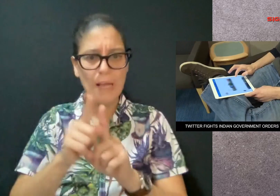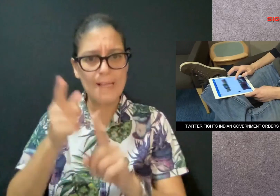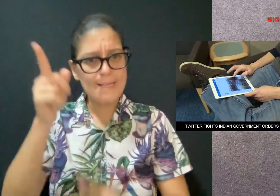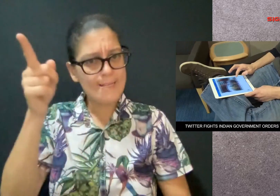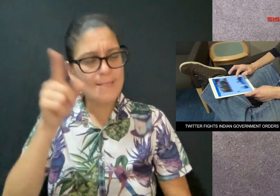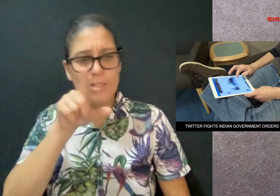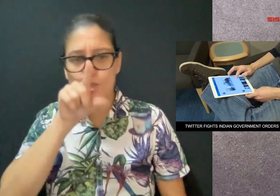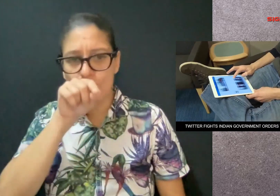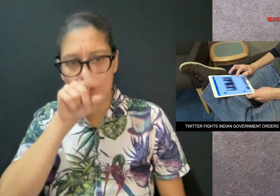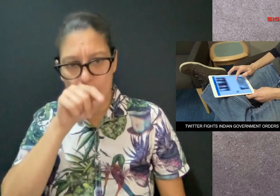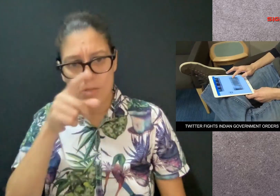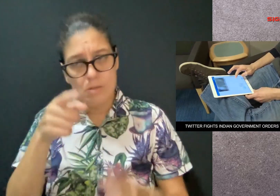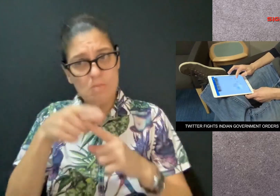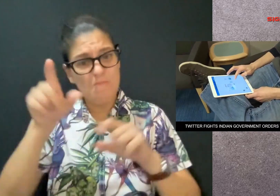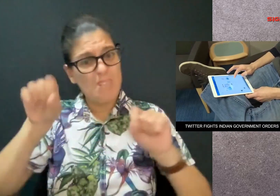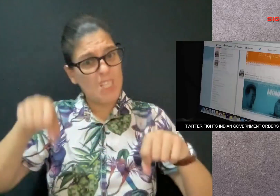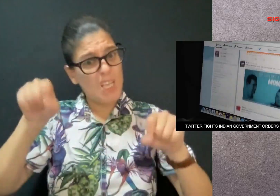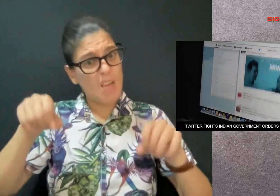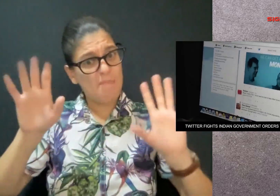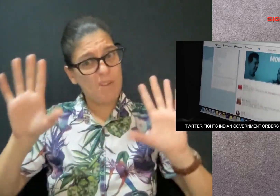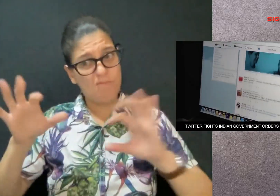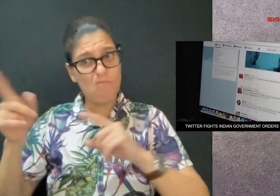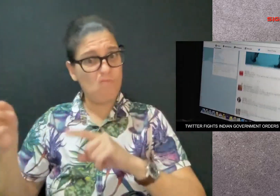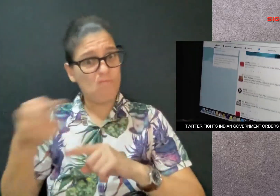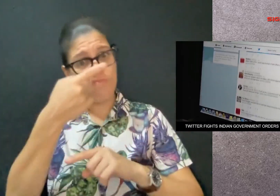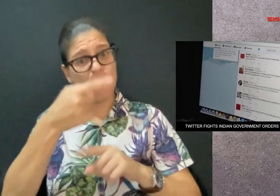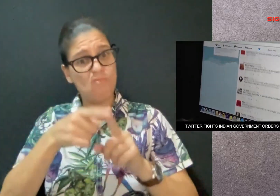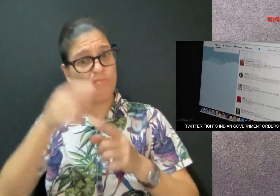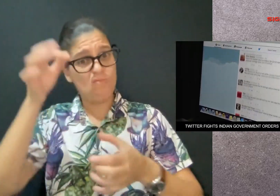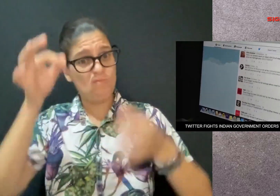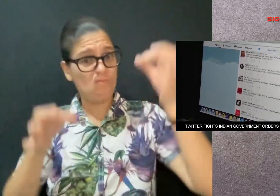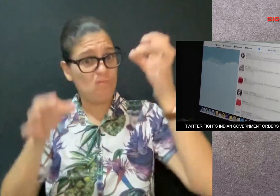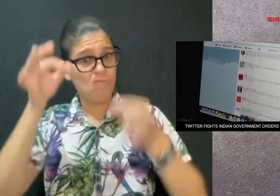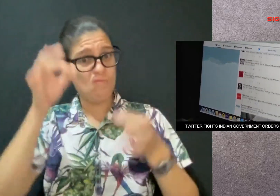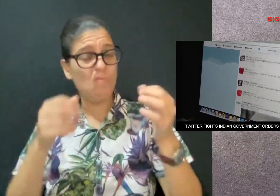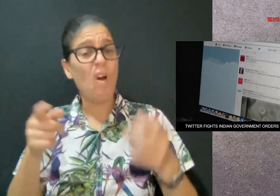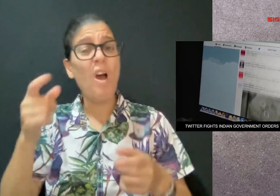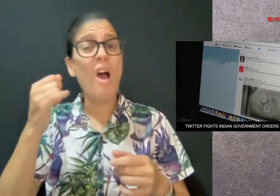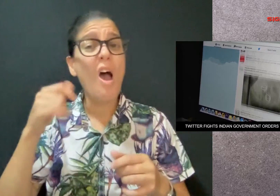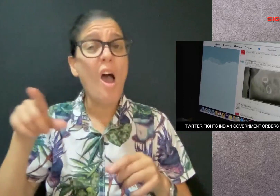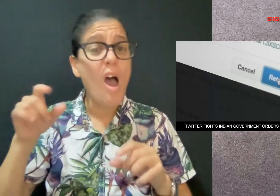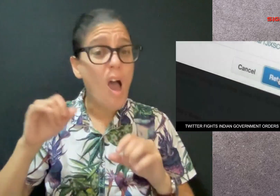in June authorities threatened Twitter with the possibility of a criminal trial